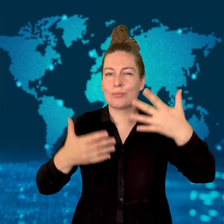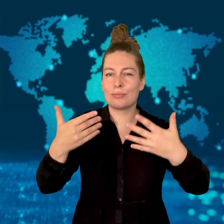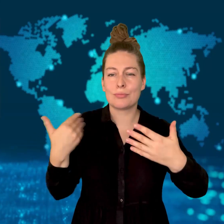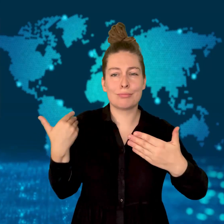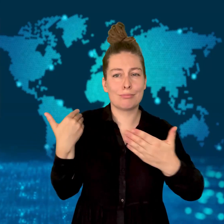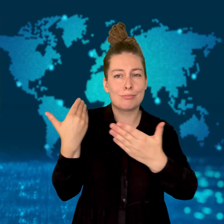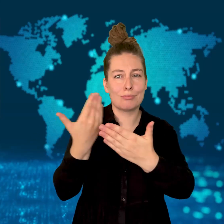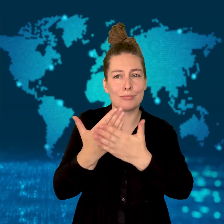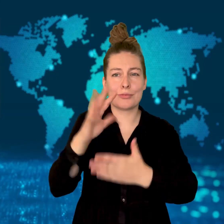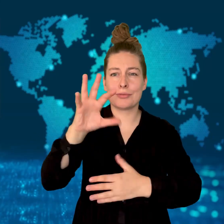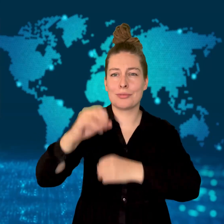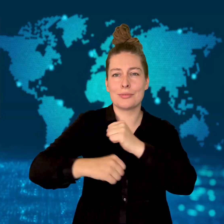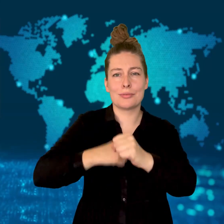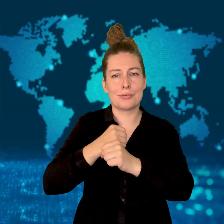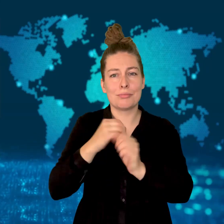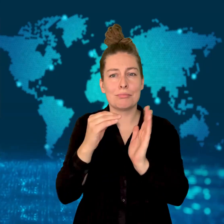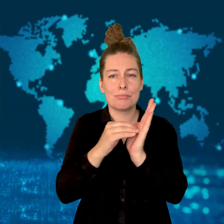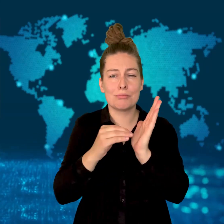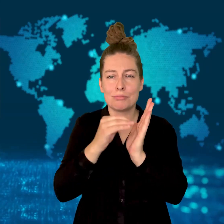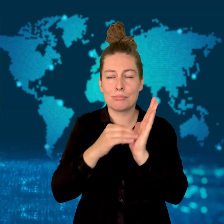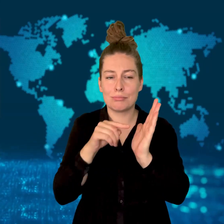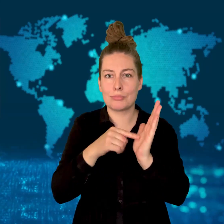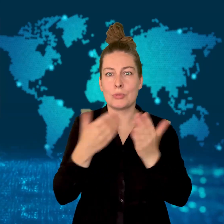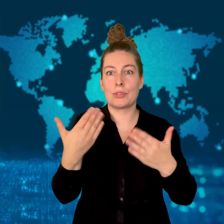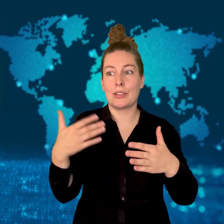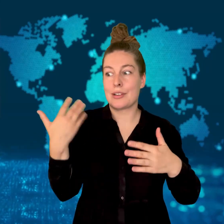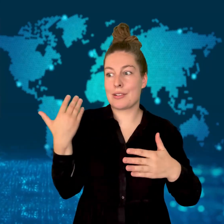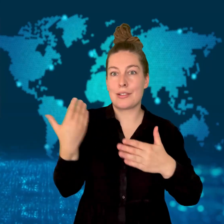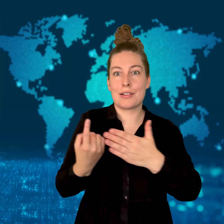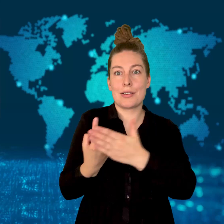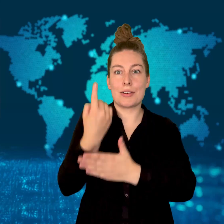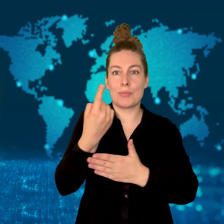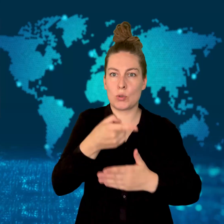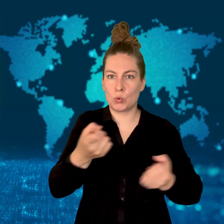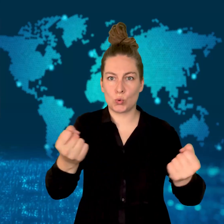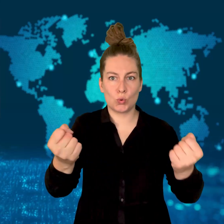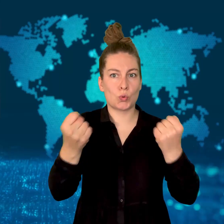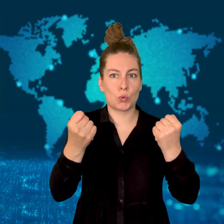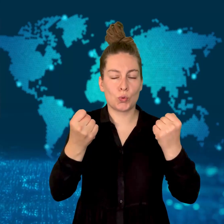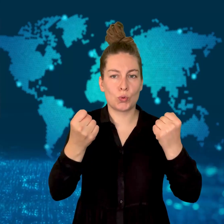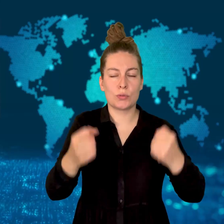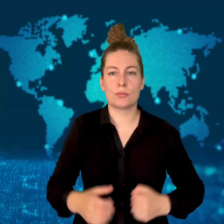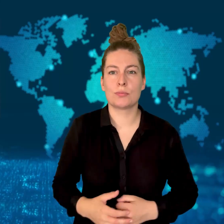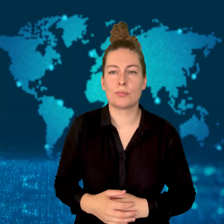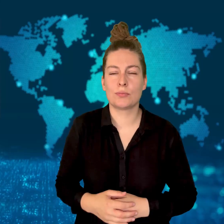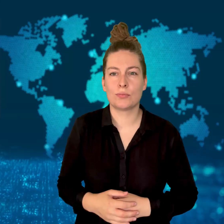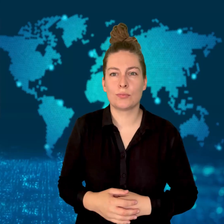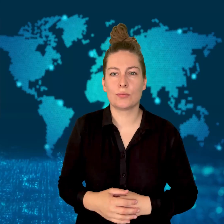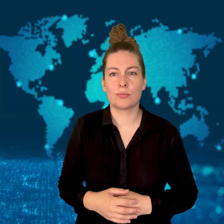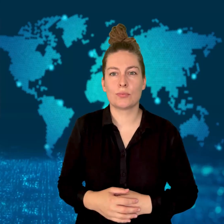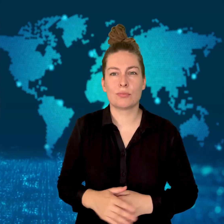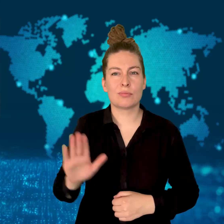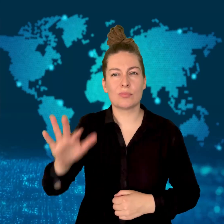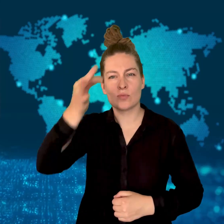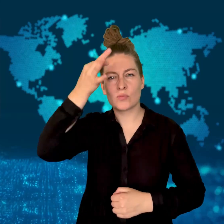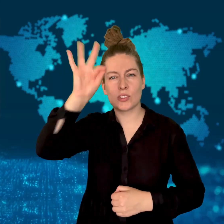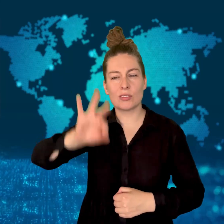the strongest quakes ever registered on the mainland.